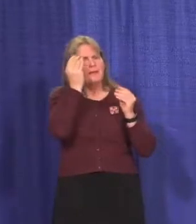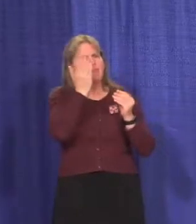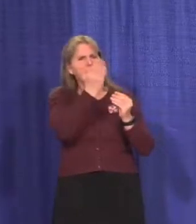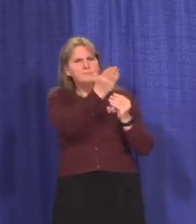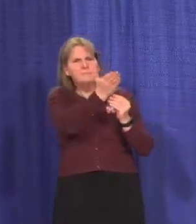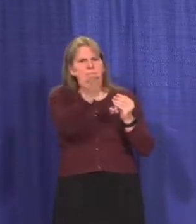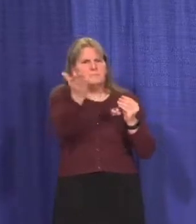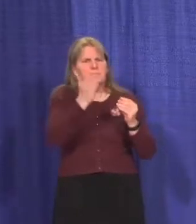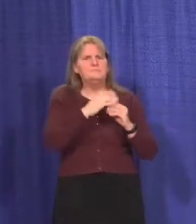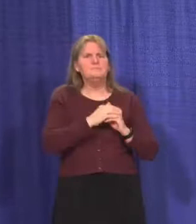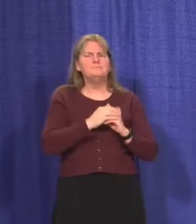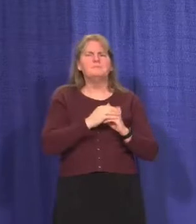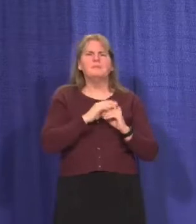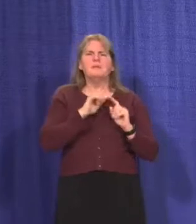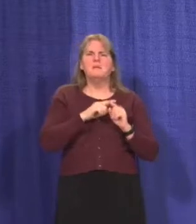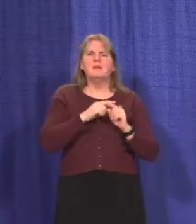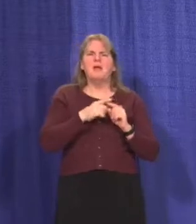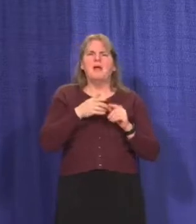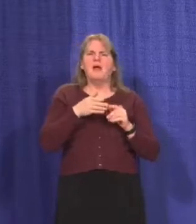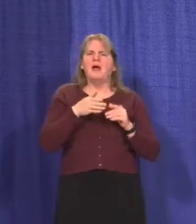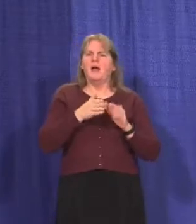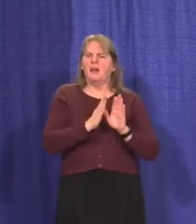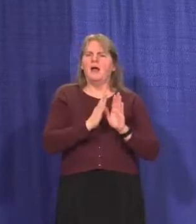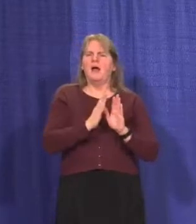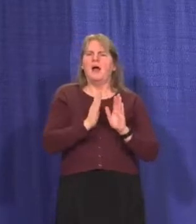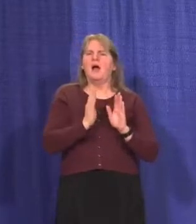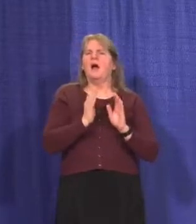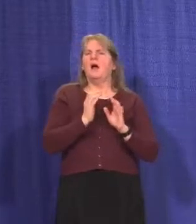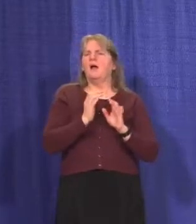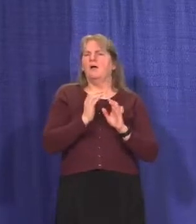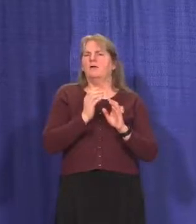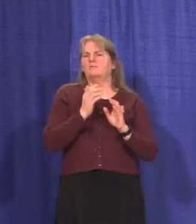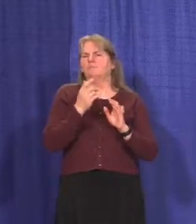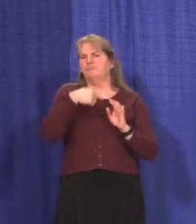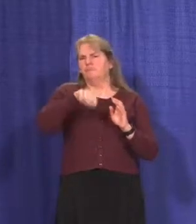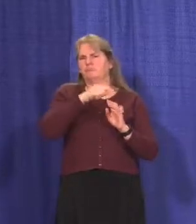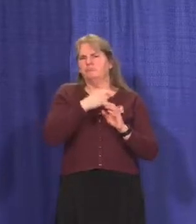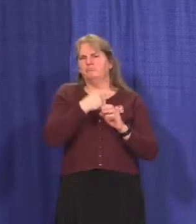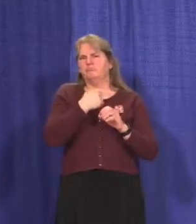considerations play out. What I will say is that whatever